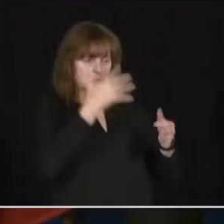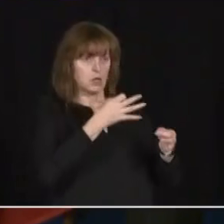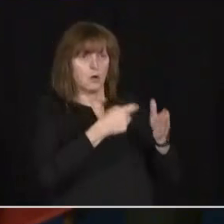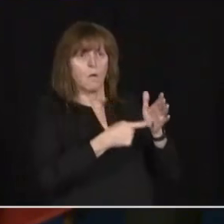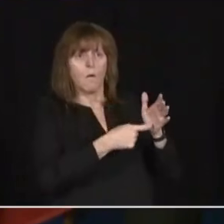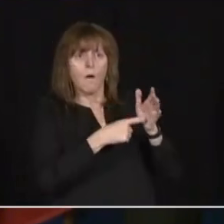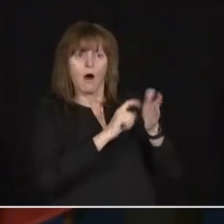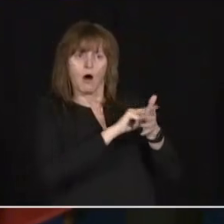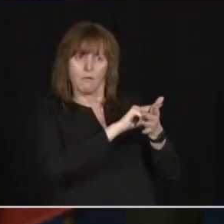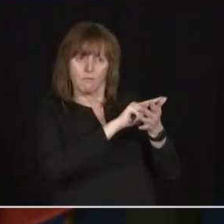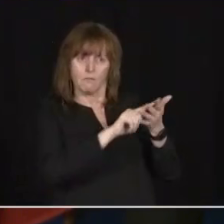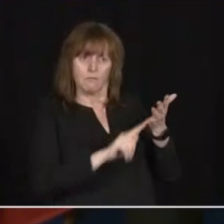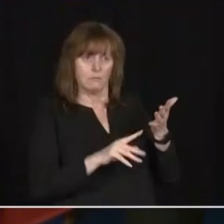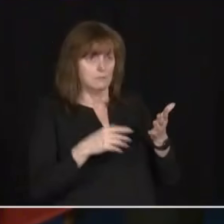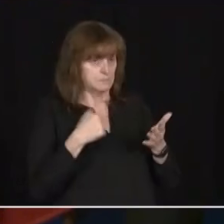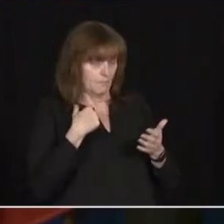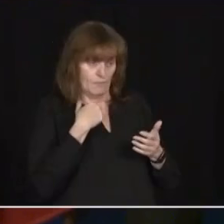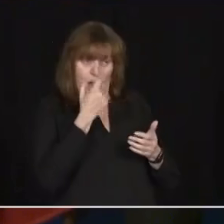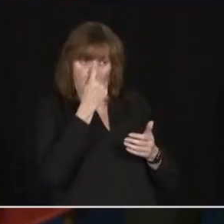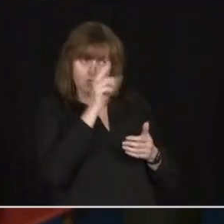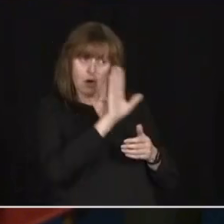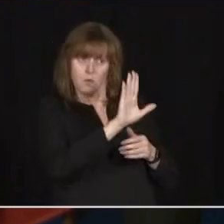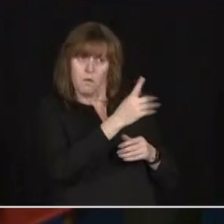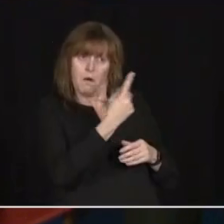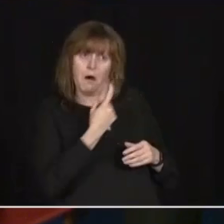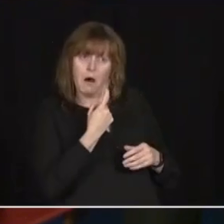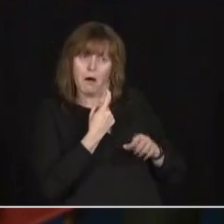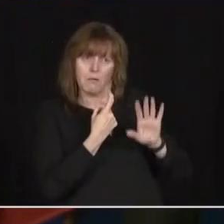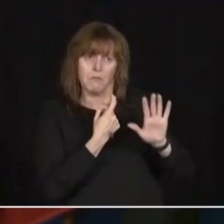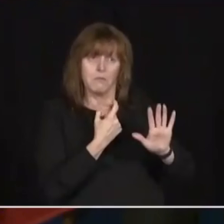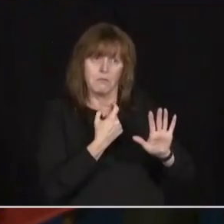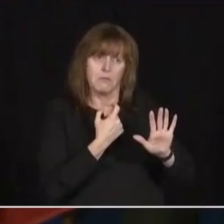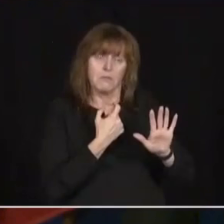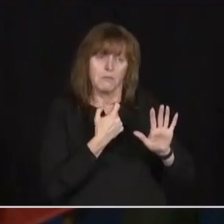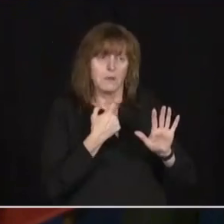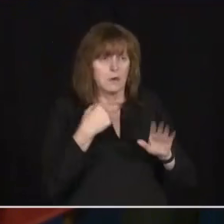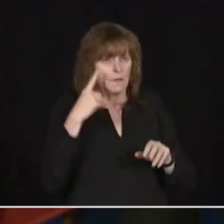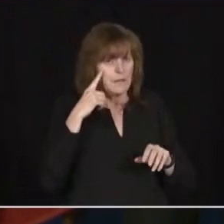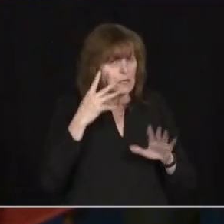in place. I understand why you're saying that, sin Thi a.